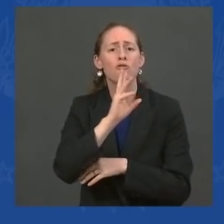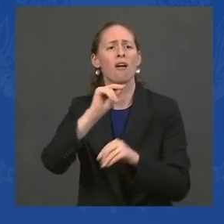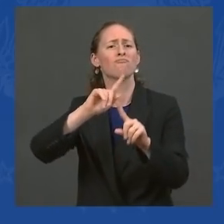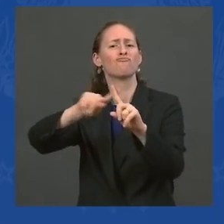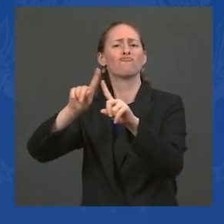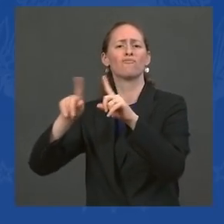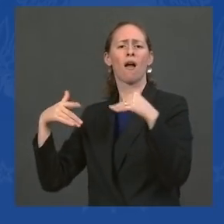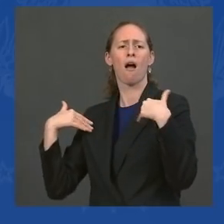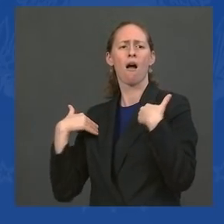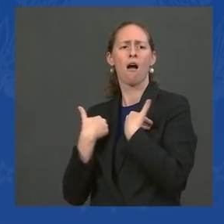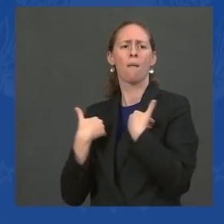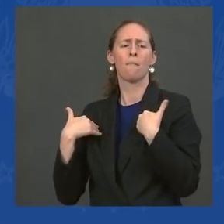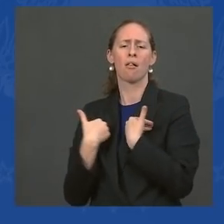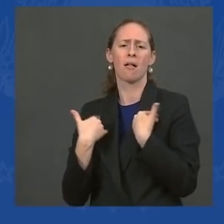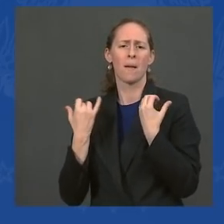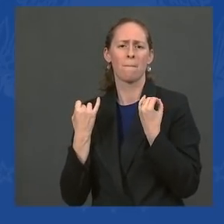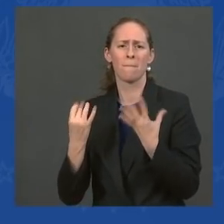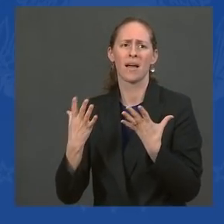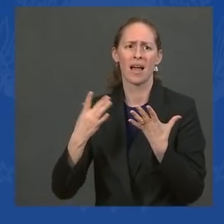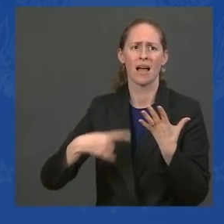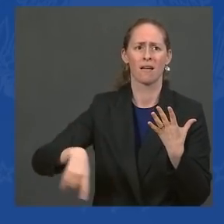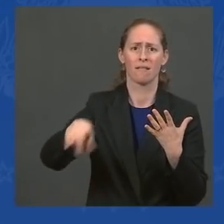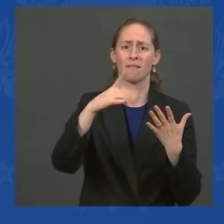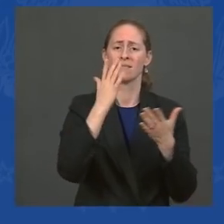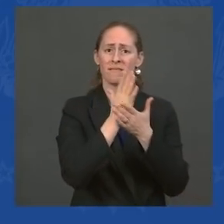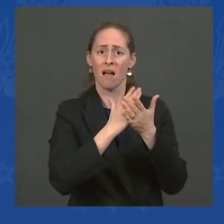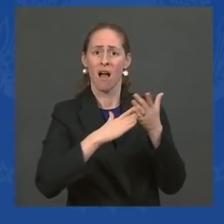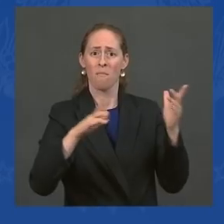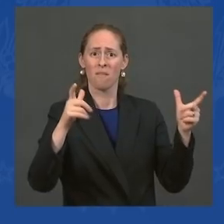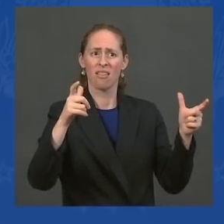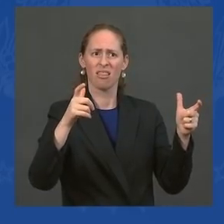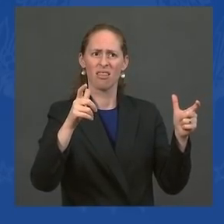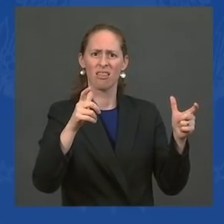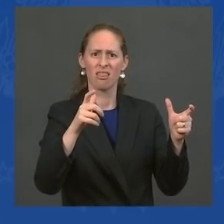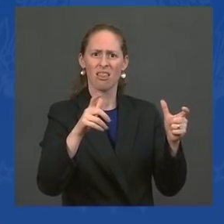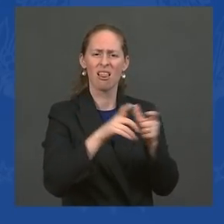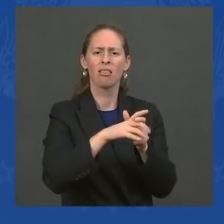a vision in which the stewardship traditions